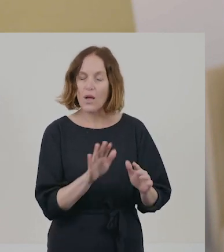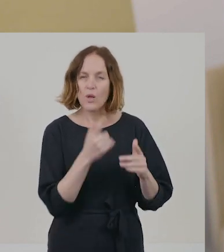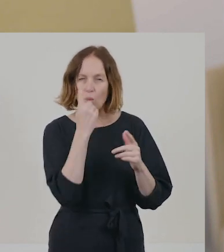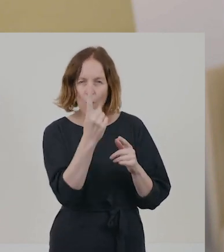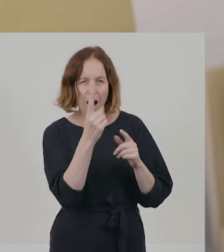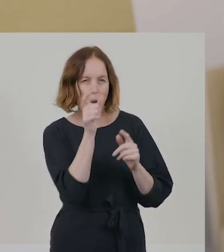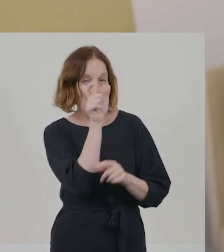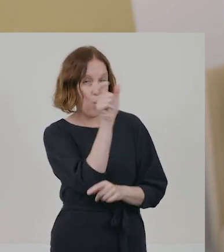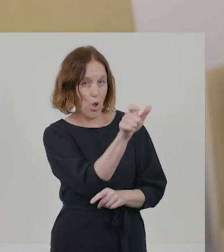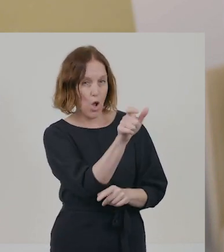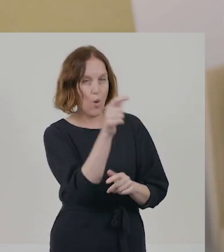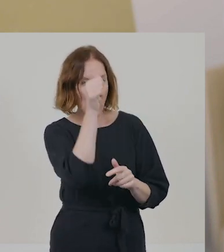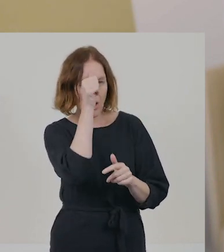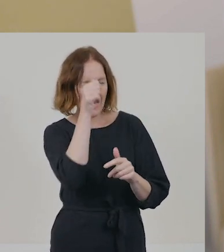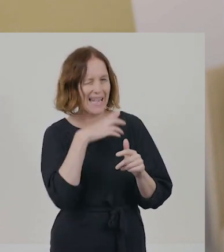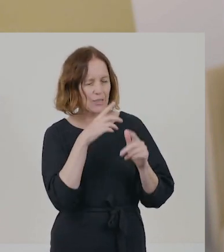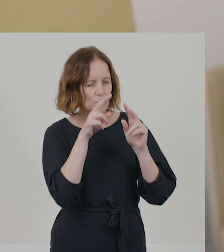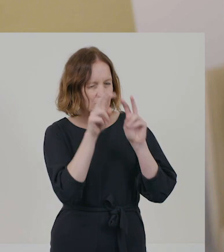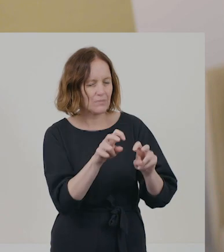there is one word that we need to know the meaning of.